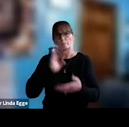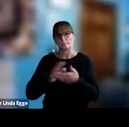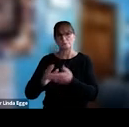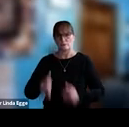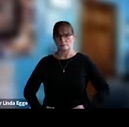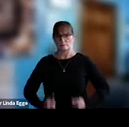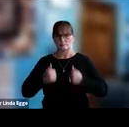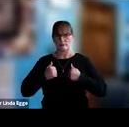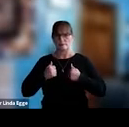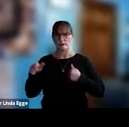and experiences.